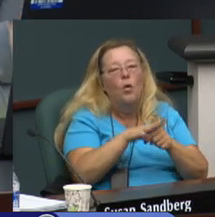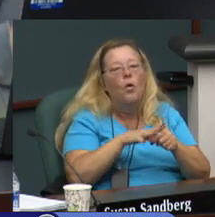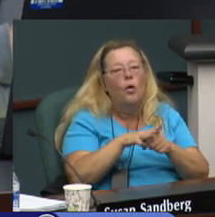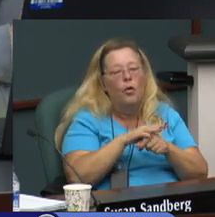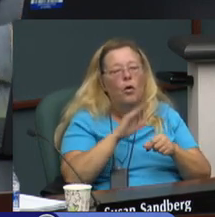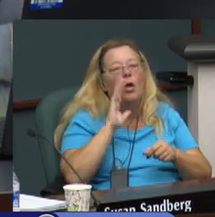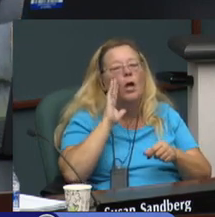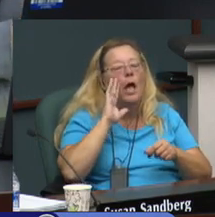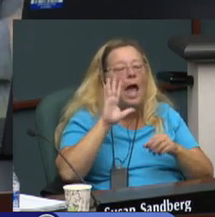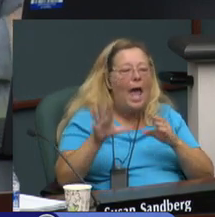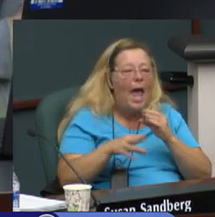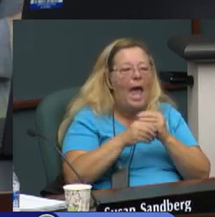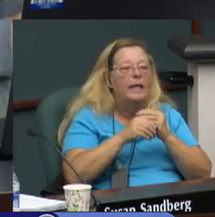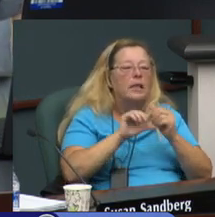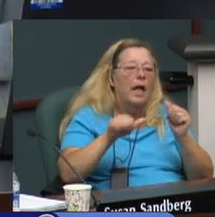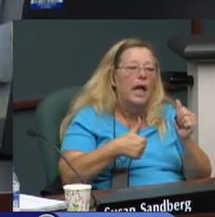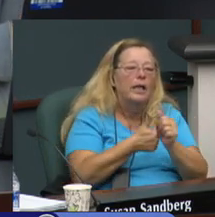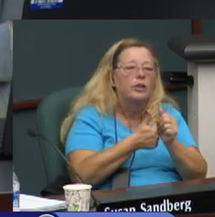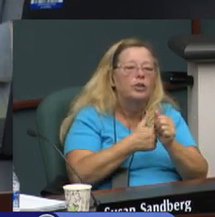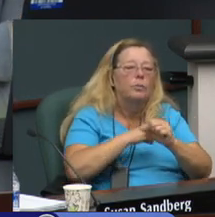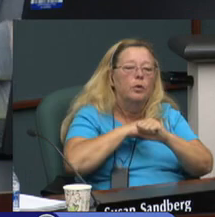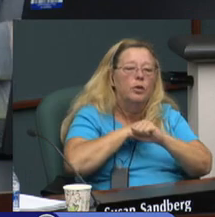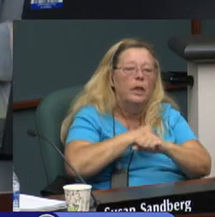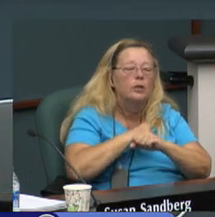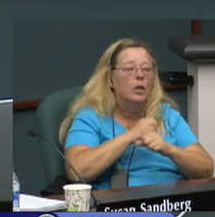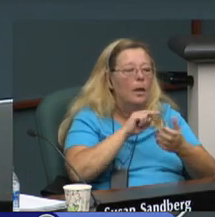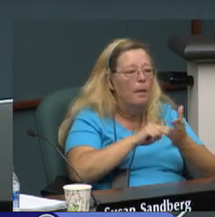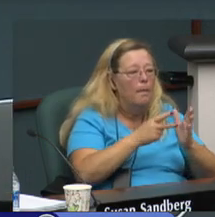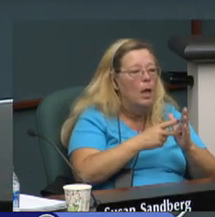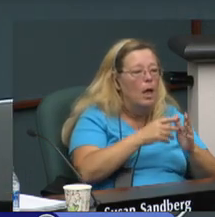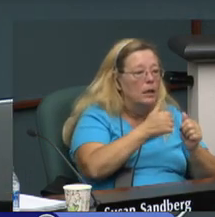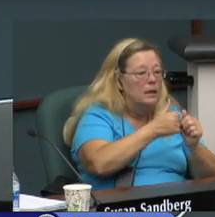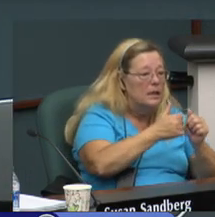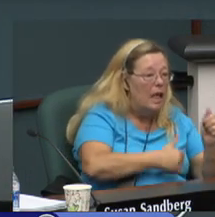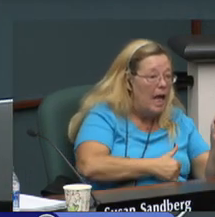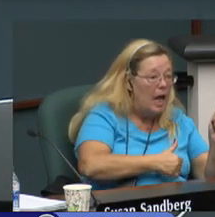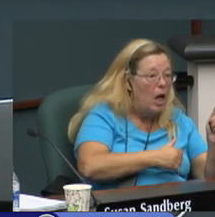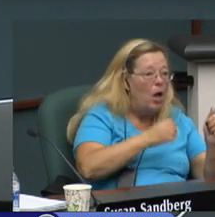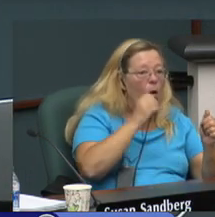of protection yes and by protection you mean delay or premature layer of review